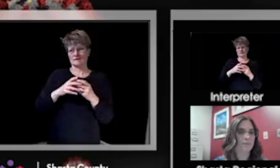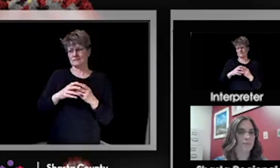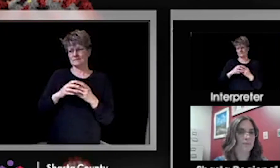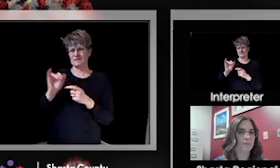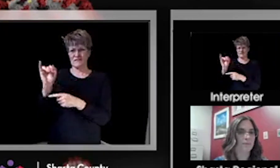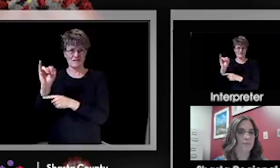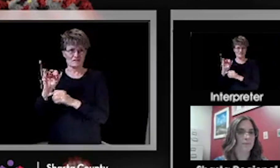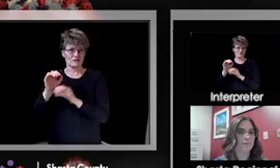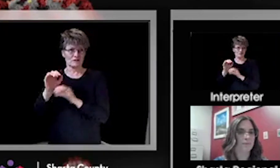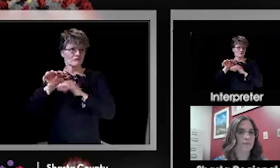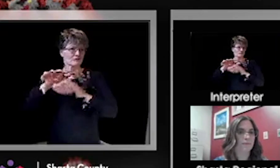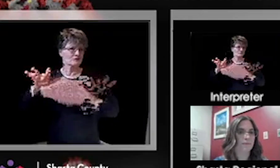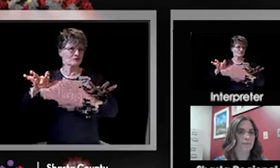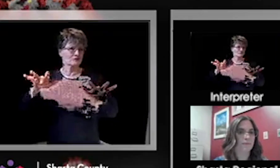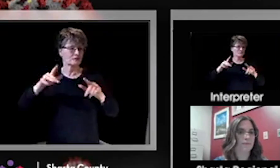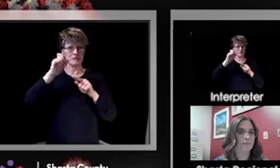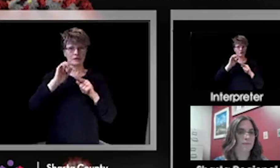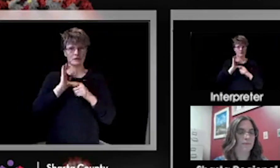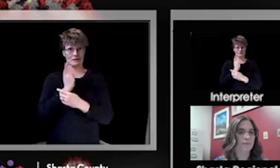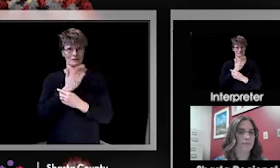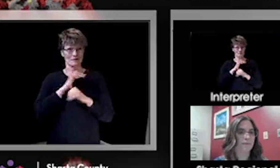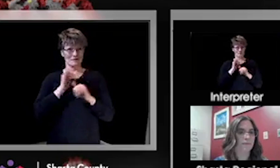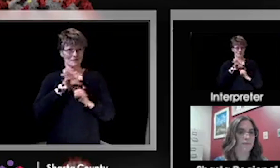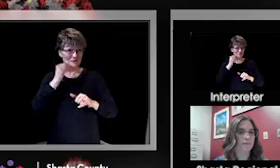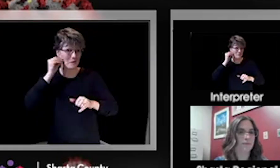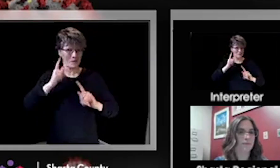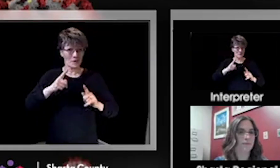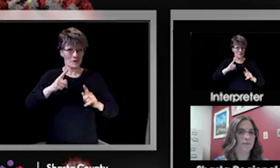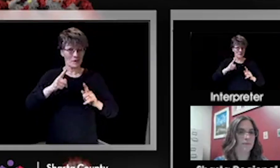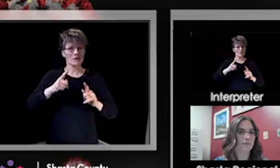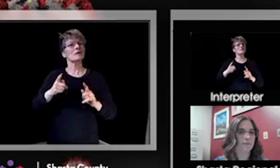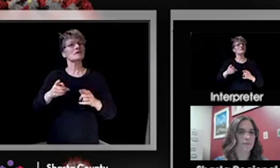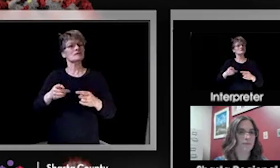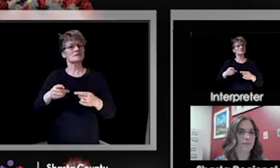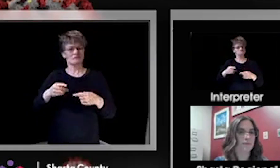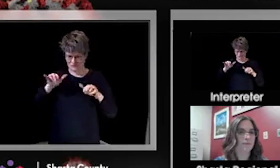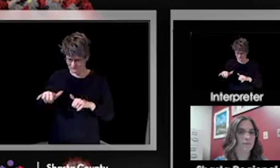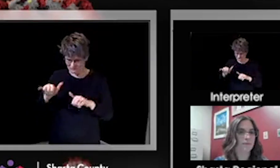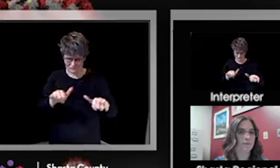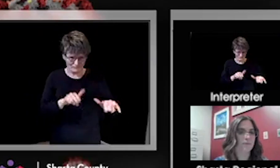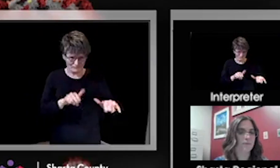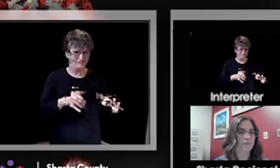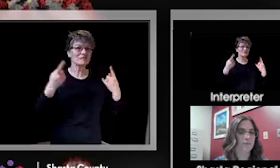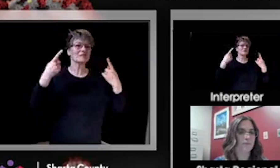effective, but if the scenario were to change, and the social distancing measures were altered